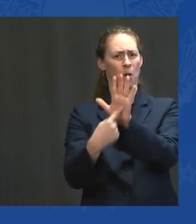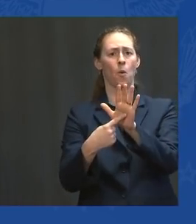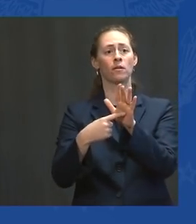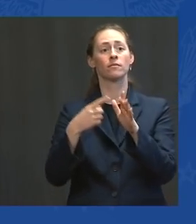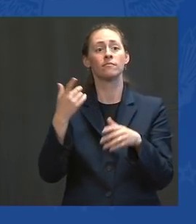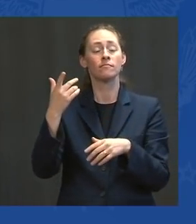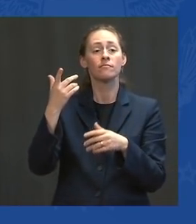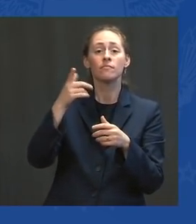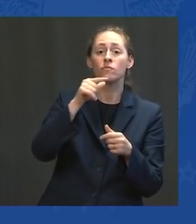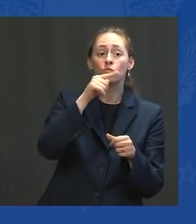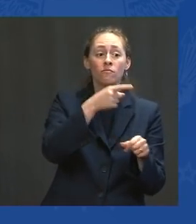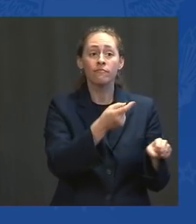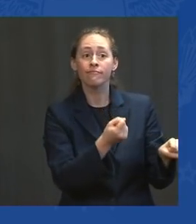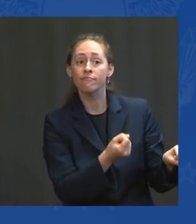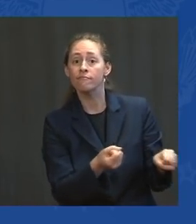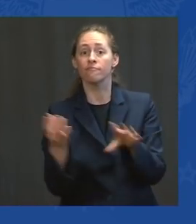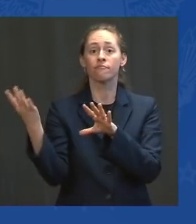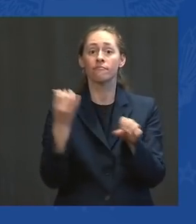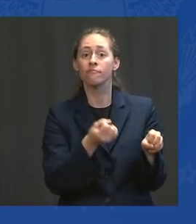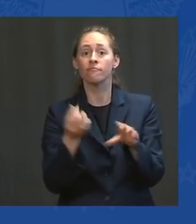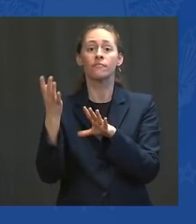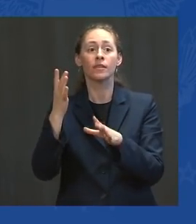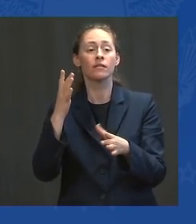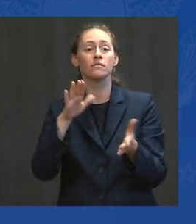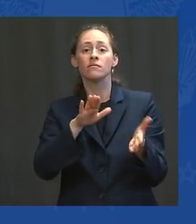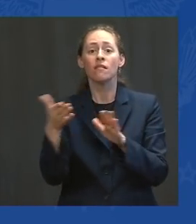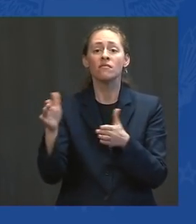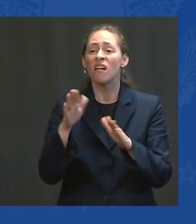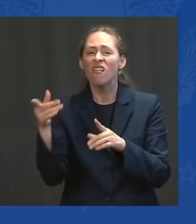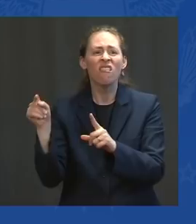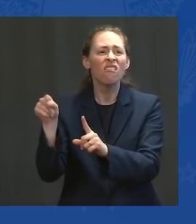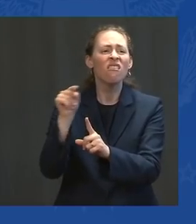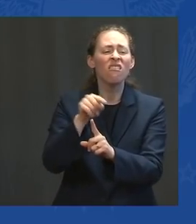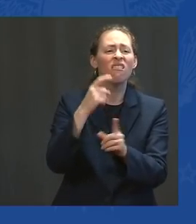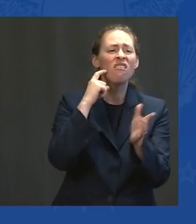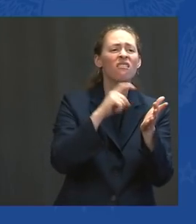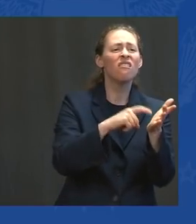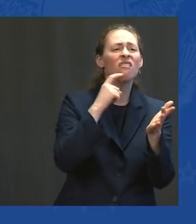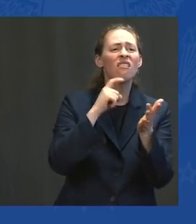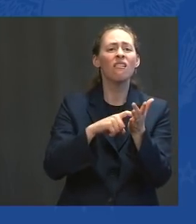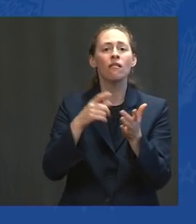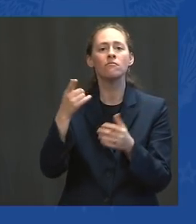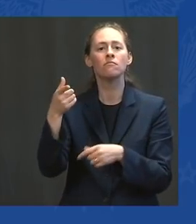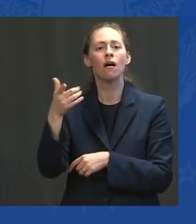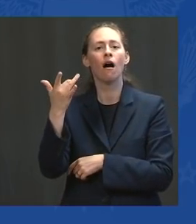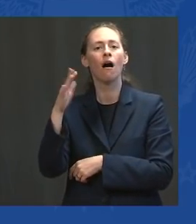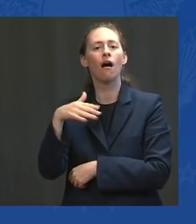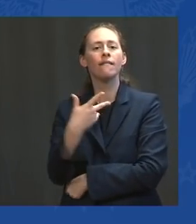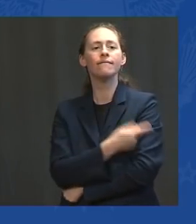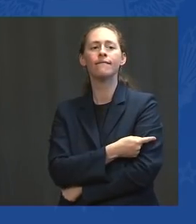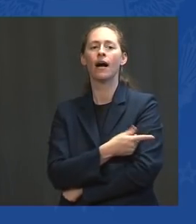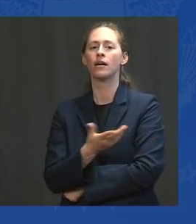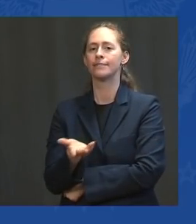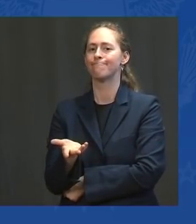and death in the United States has been among the unvaccinated. So, if you're vaccinated, you're protected.